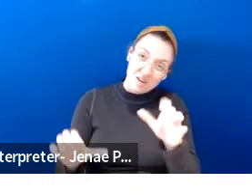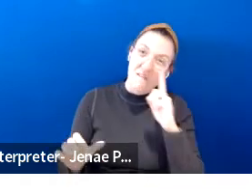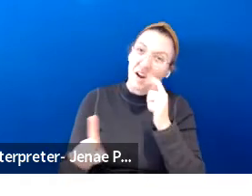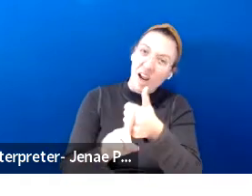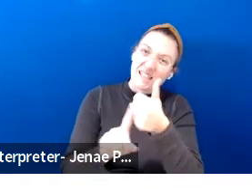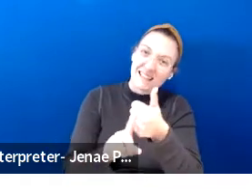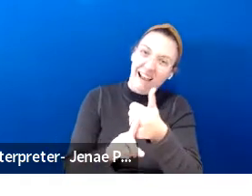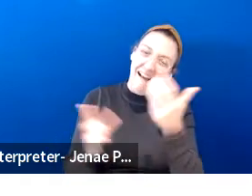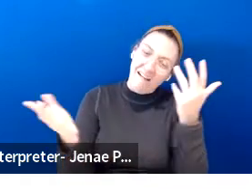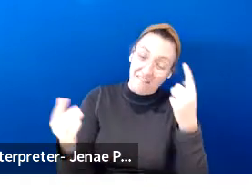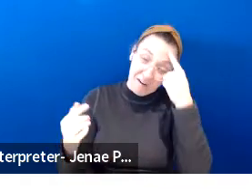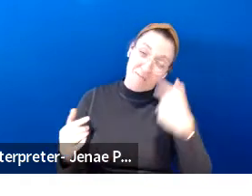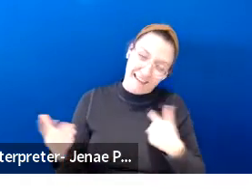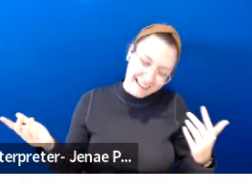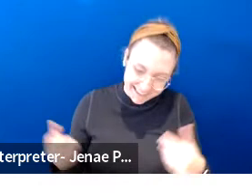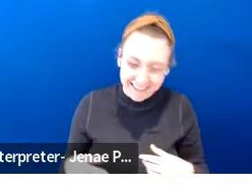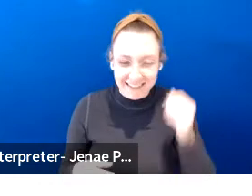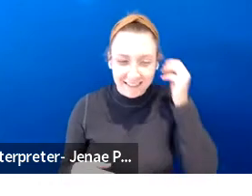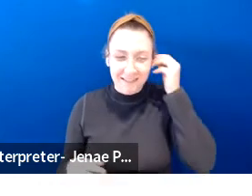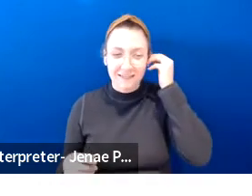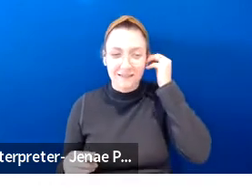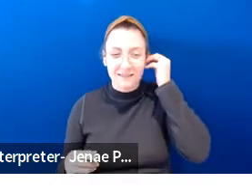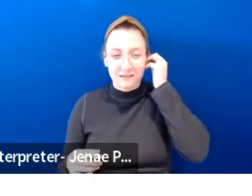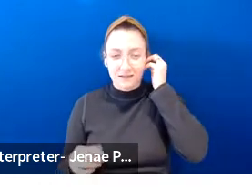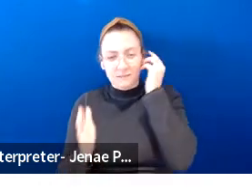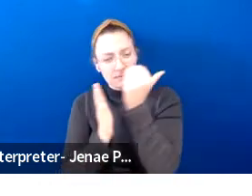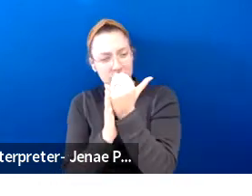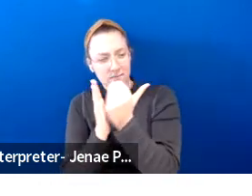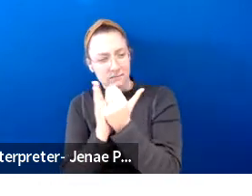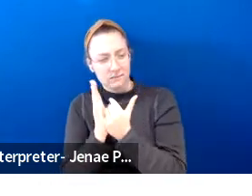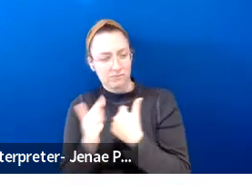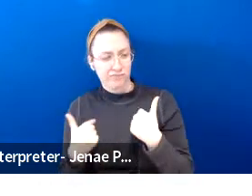and take a inventory of where you are on the scale